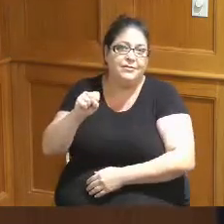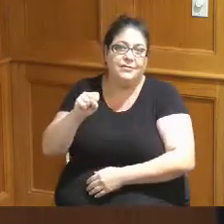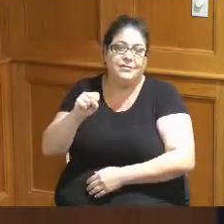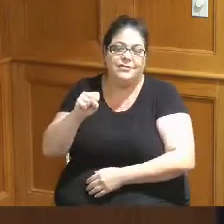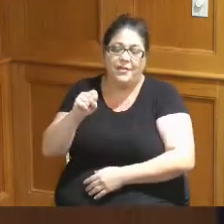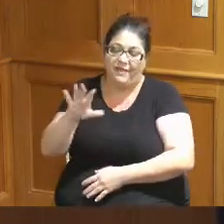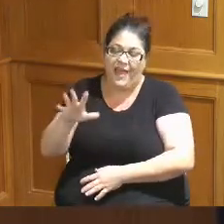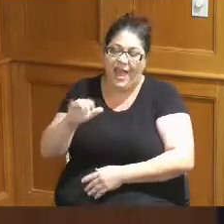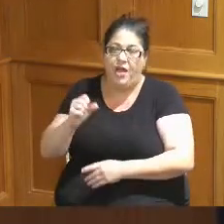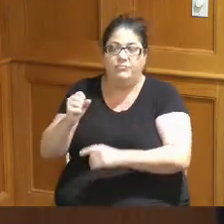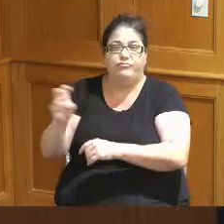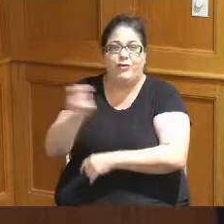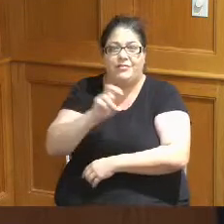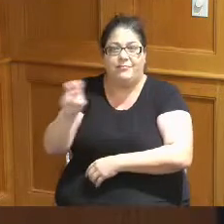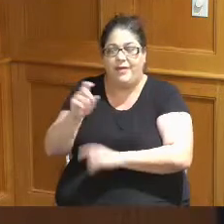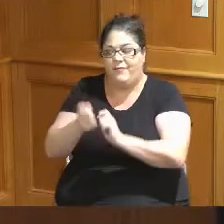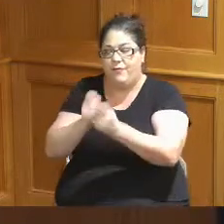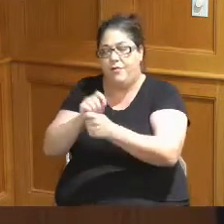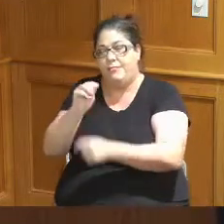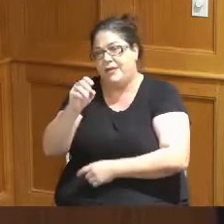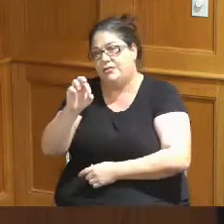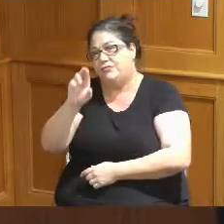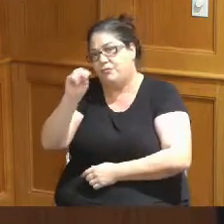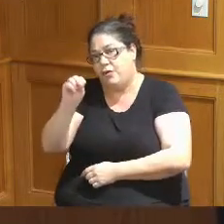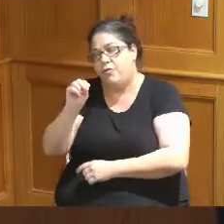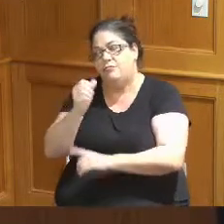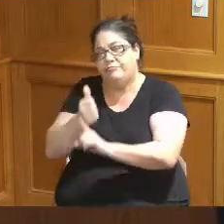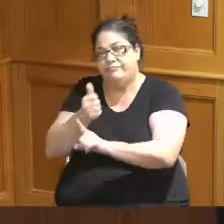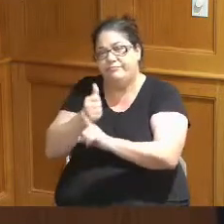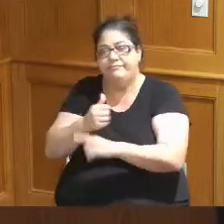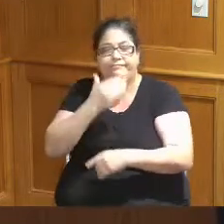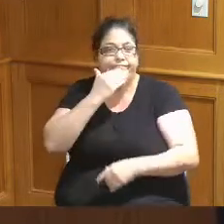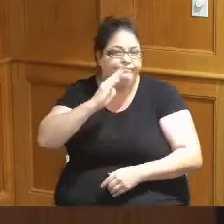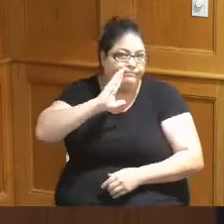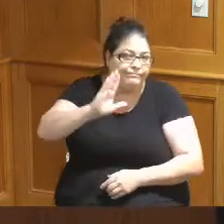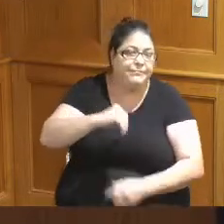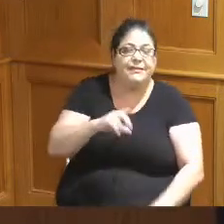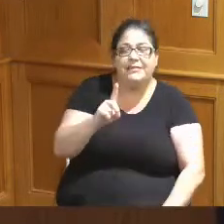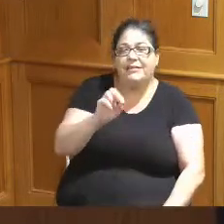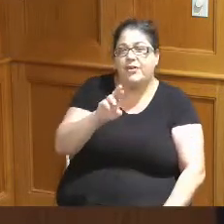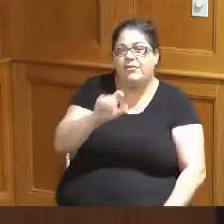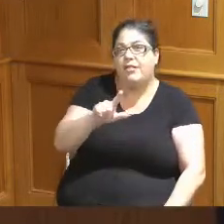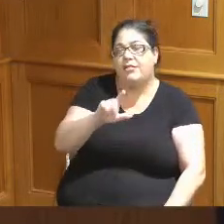transformation of Metro and so I want to give a shout out to Daryl Haley and his great team